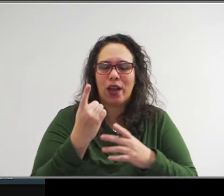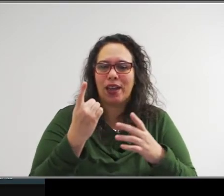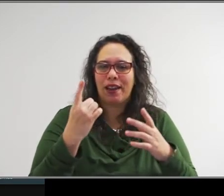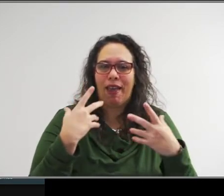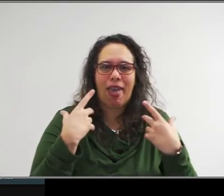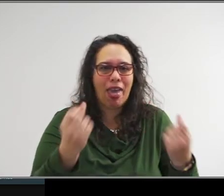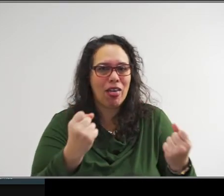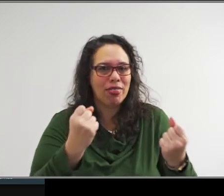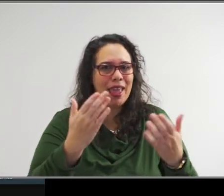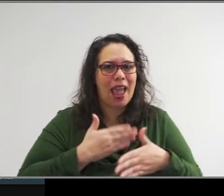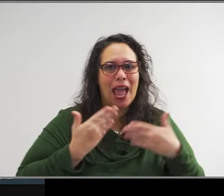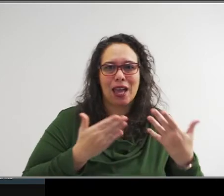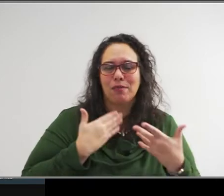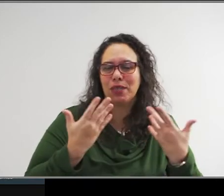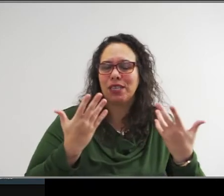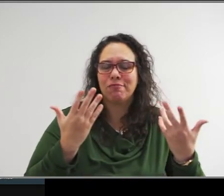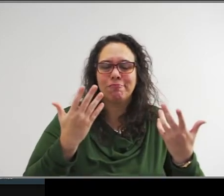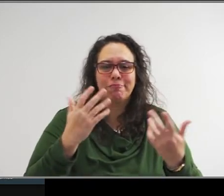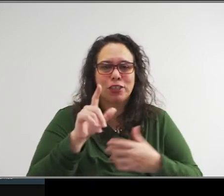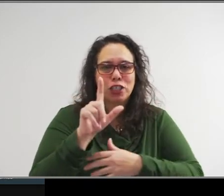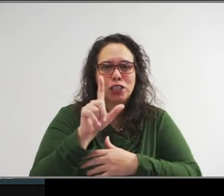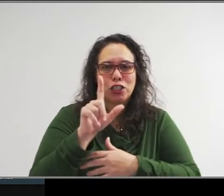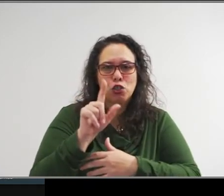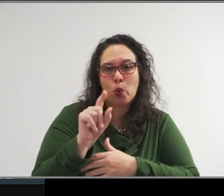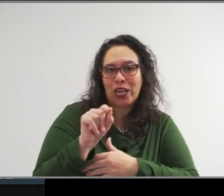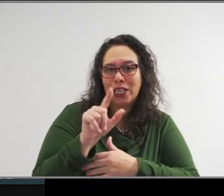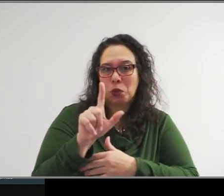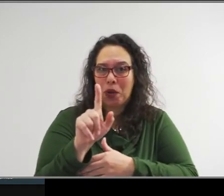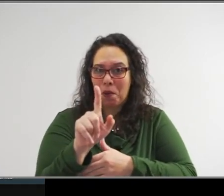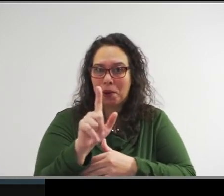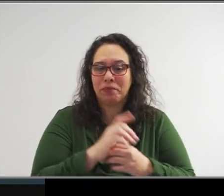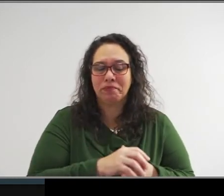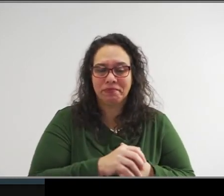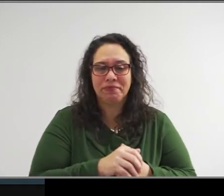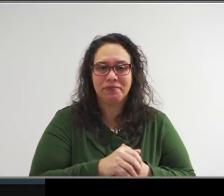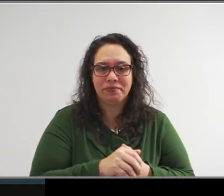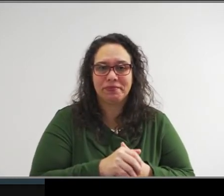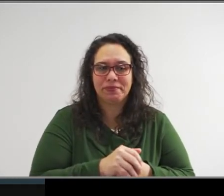and prosperous 2021 wishing grace for everyone in the midst